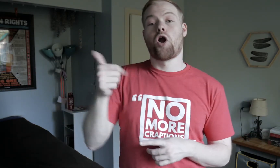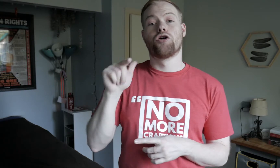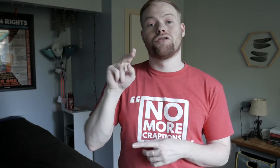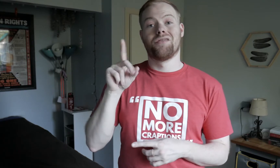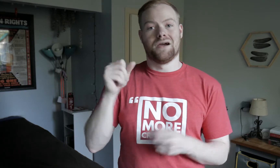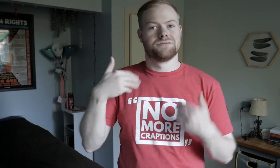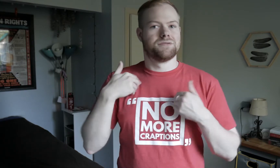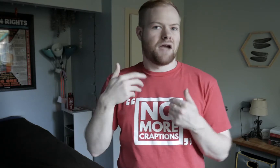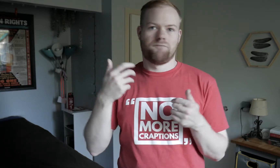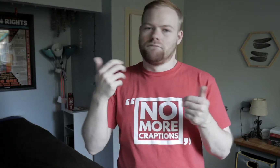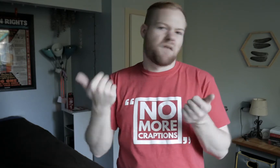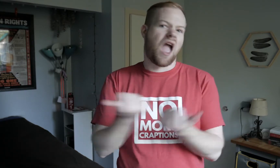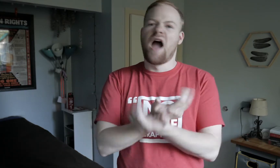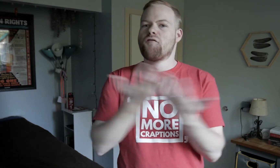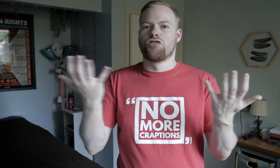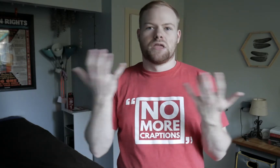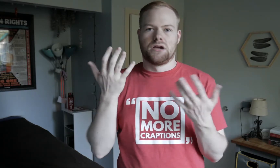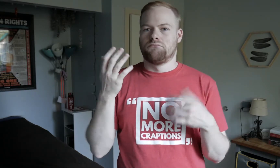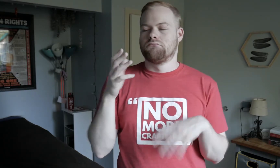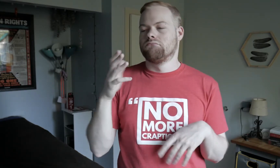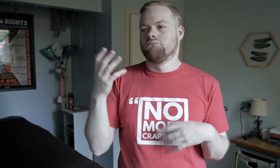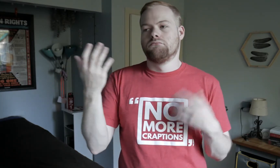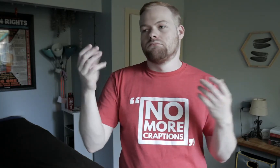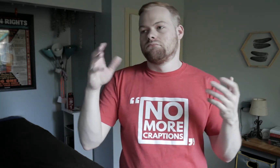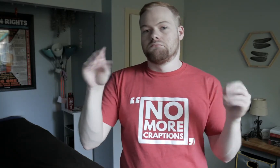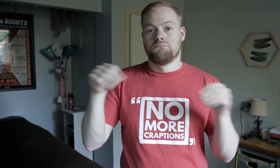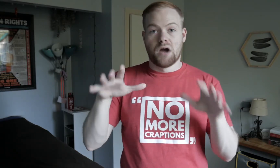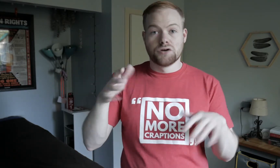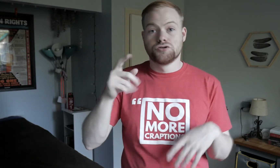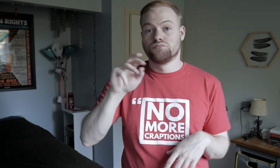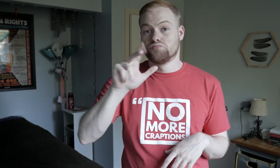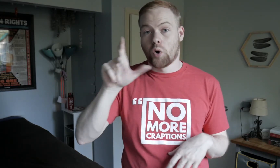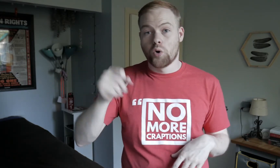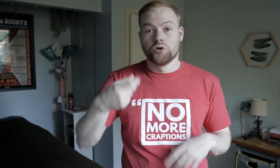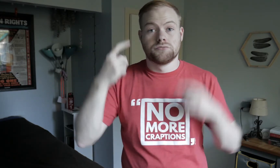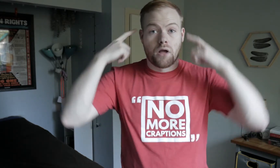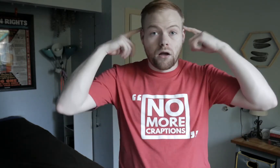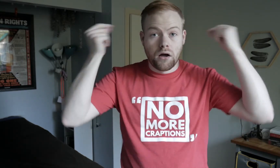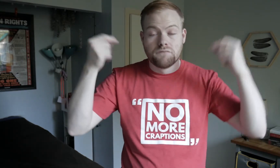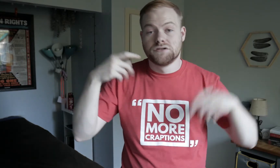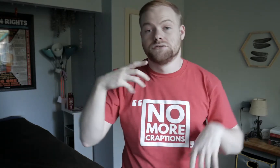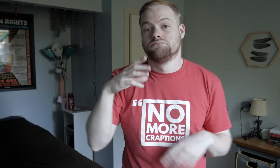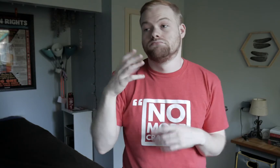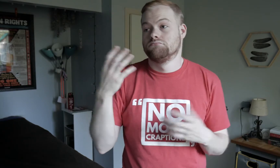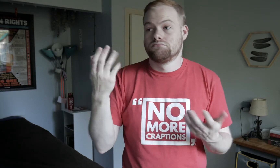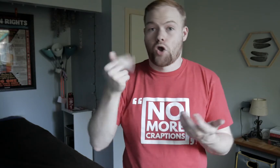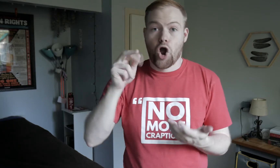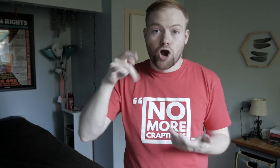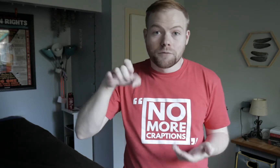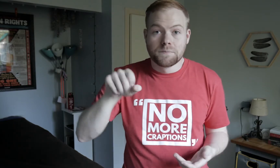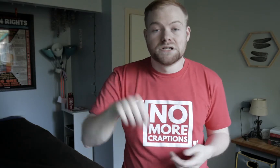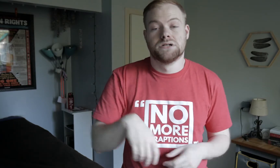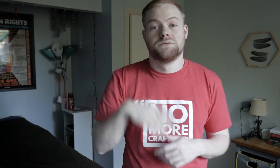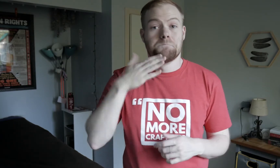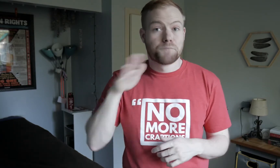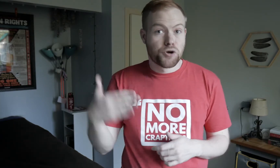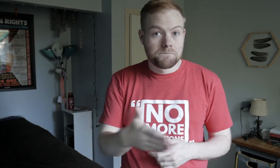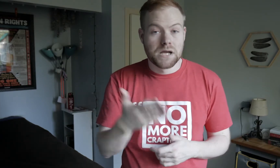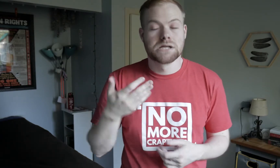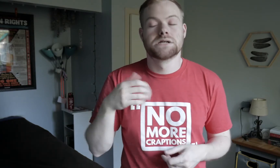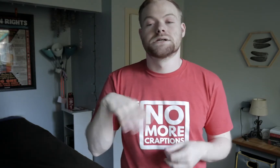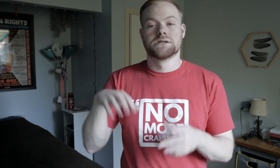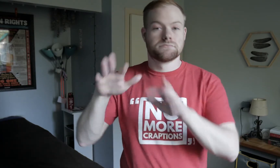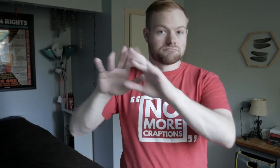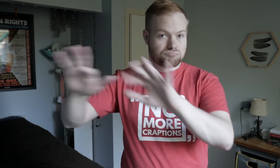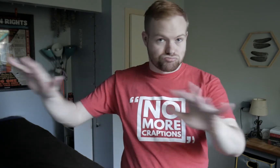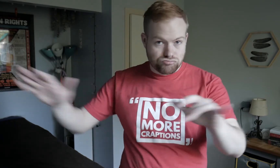The otherlands have everything—magic, trolls, elves, harpies, mermaids, and so on.